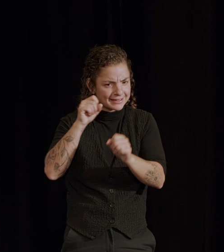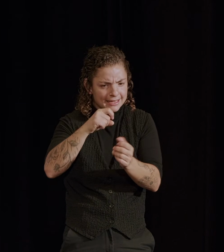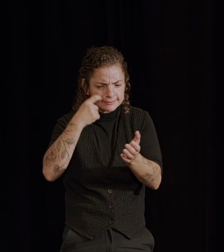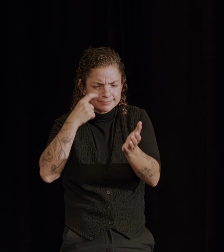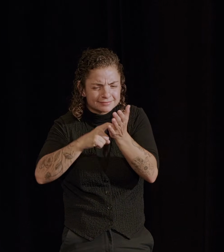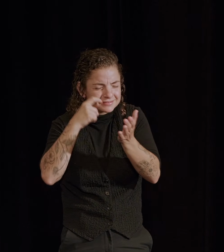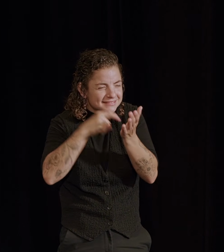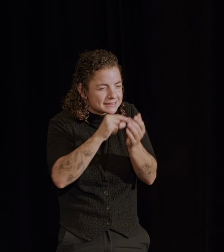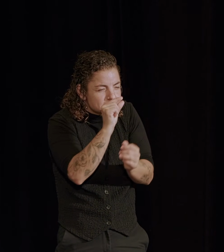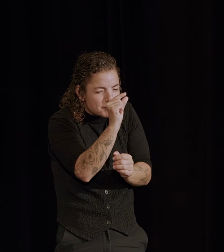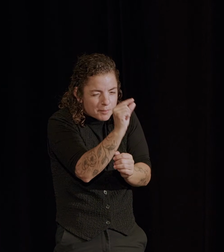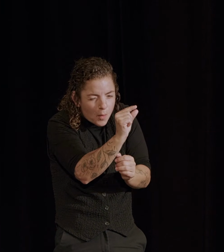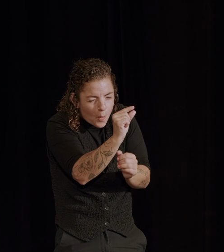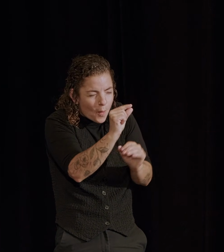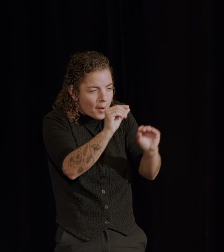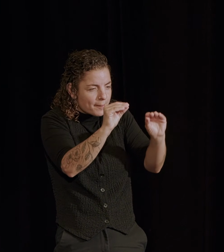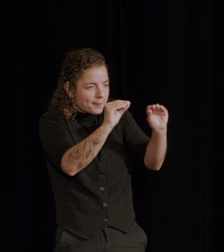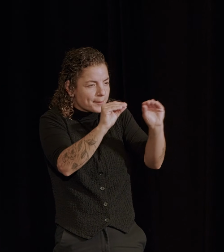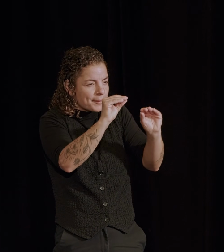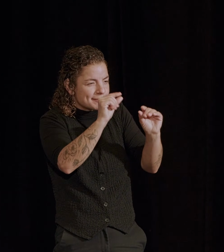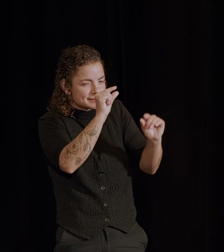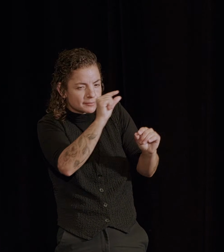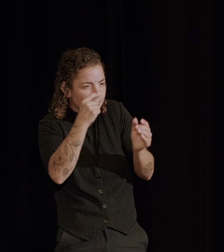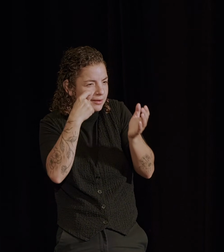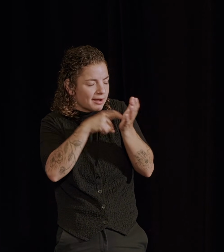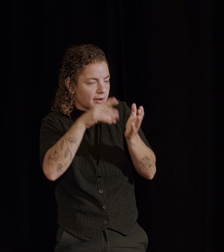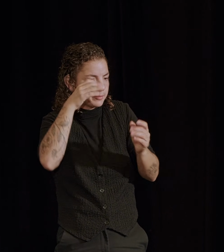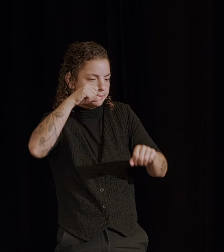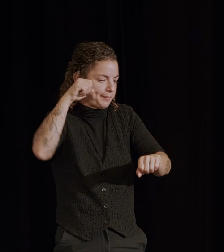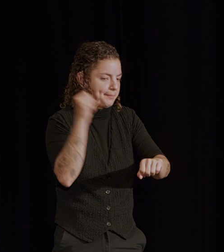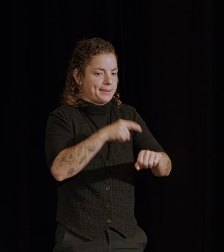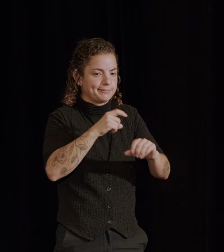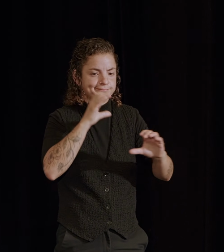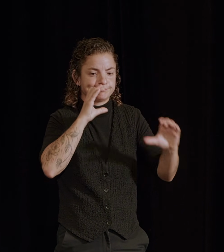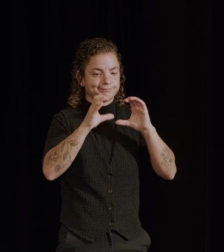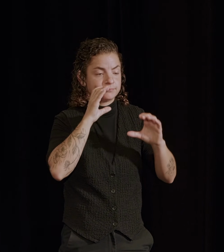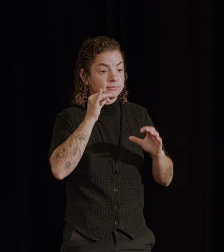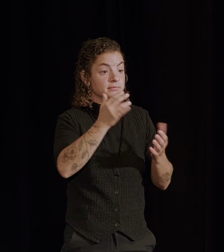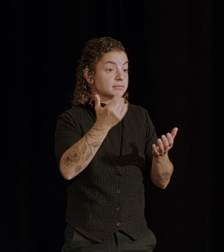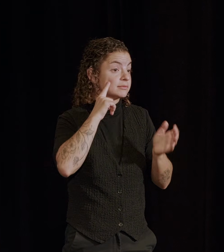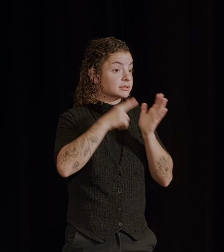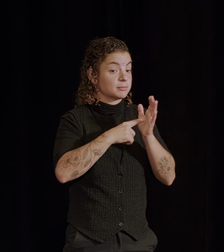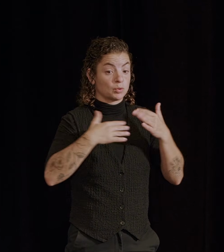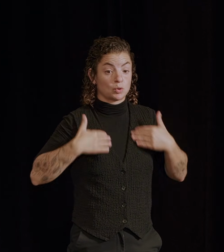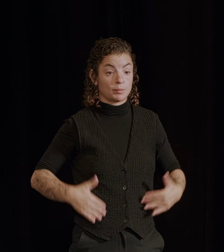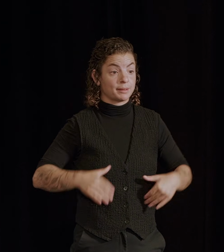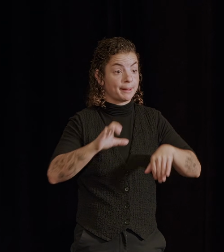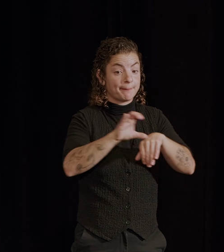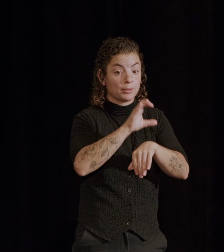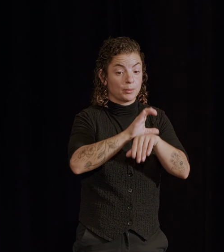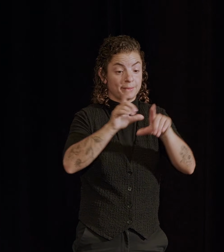these human-computer interactions do not have to depend on large visible movements.